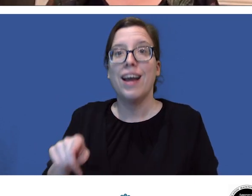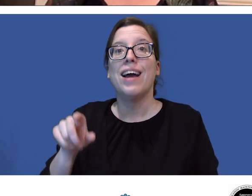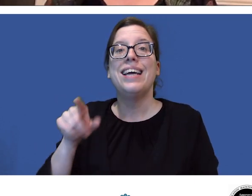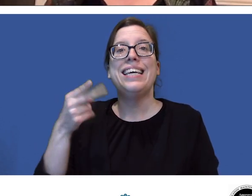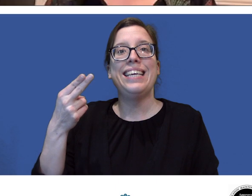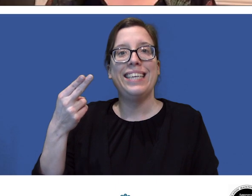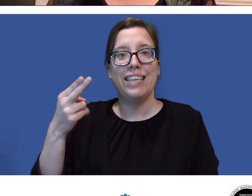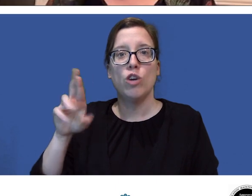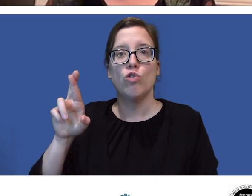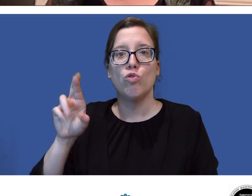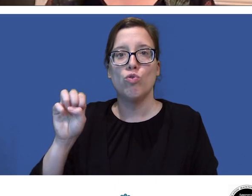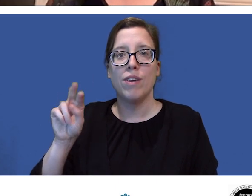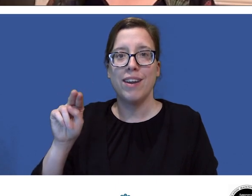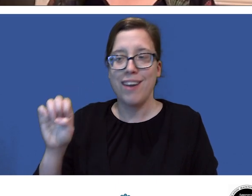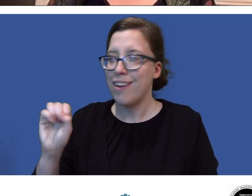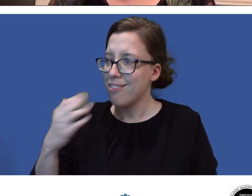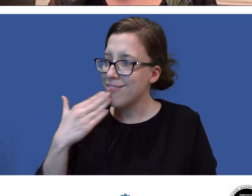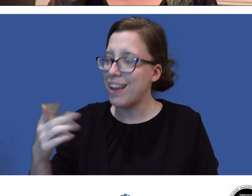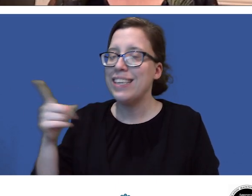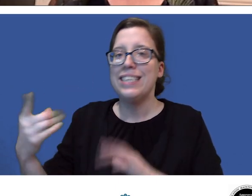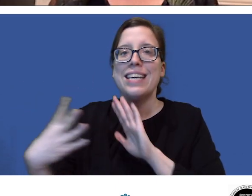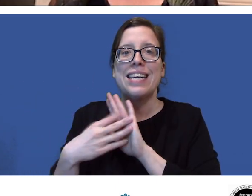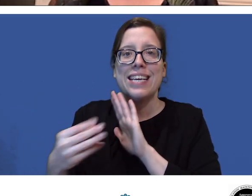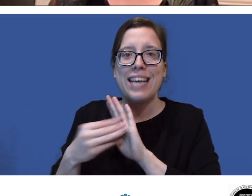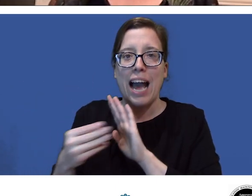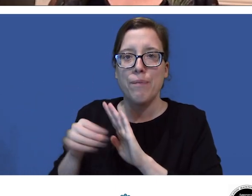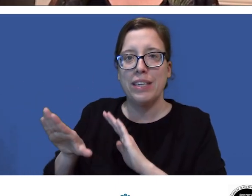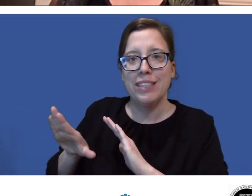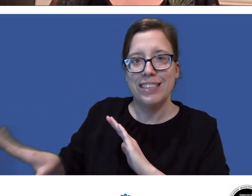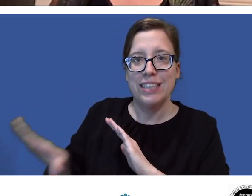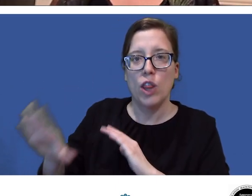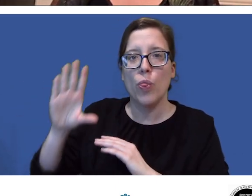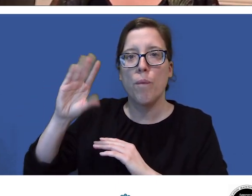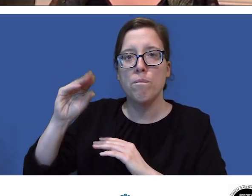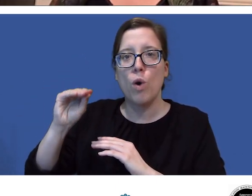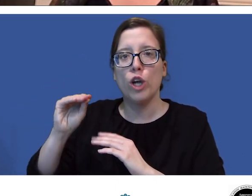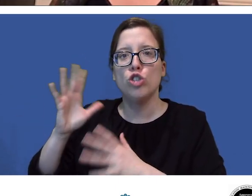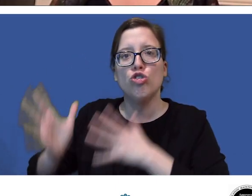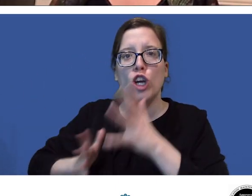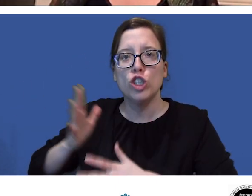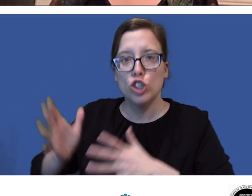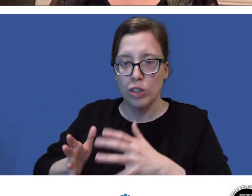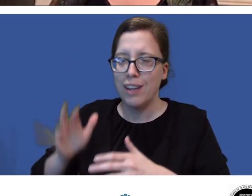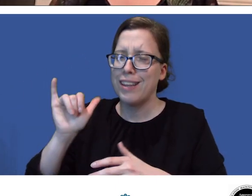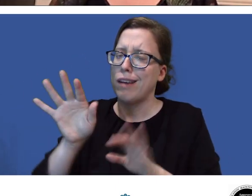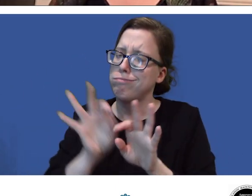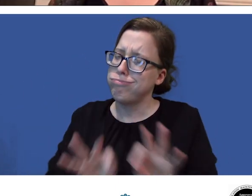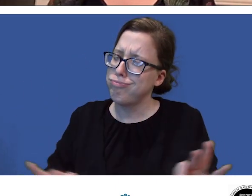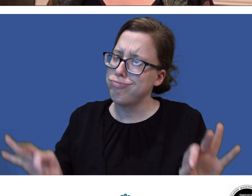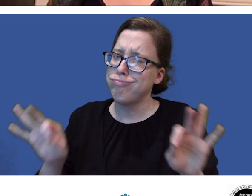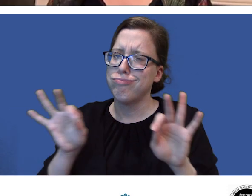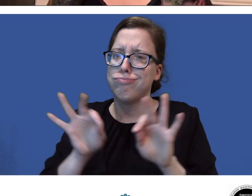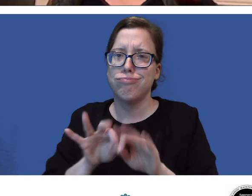He copied the gestures. Yes, Renee, thank you. That was key. He copied the kid's gestures.